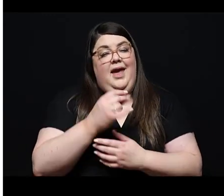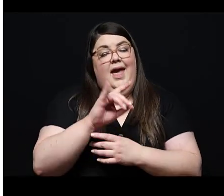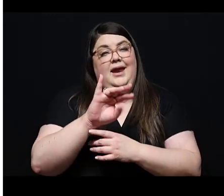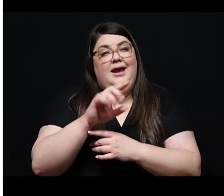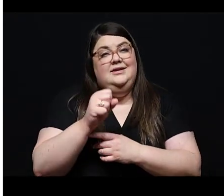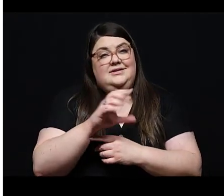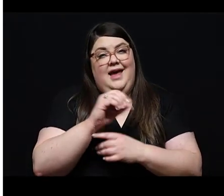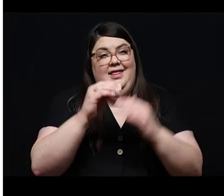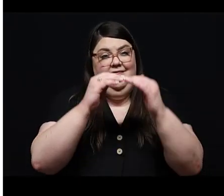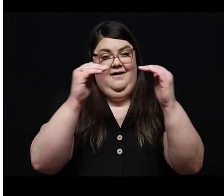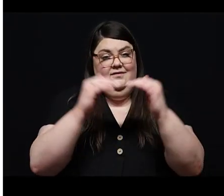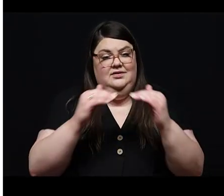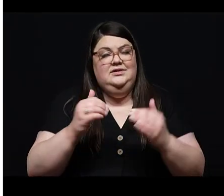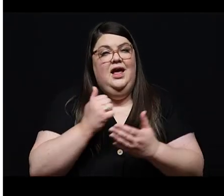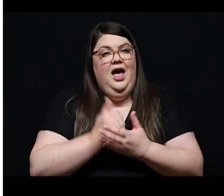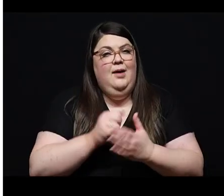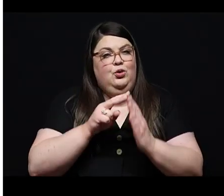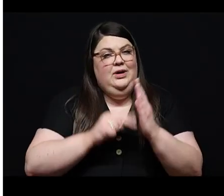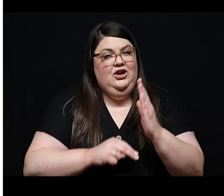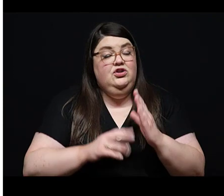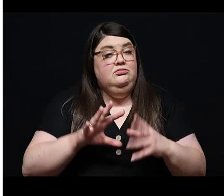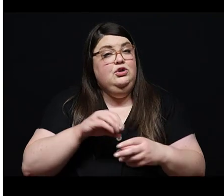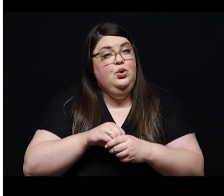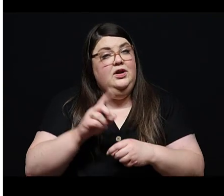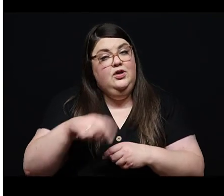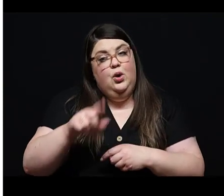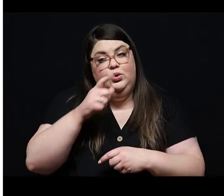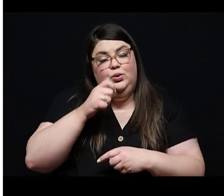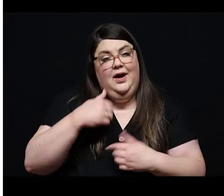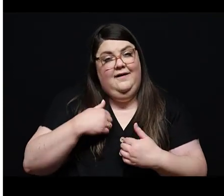including those with disabilities who use assistive technology devices,